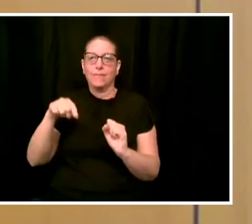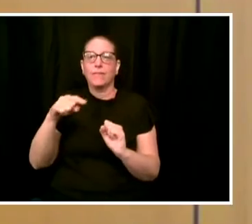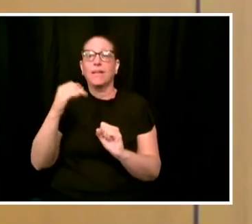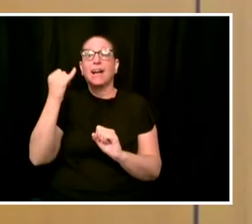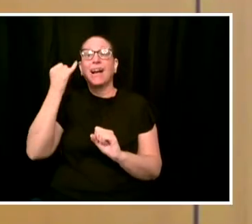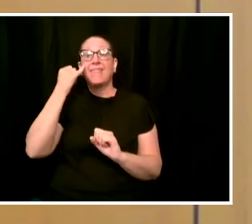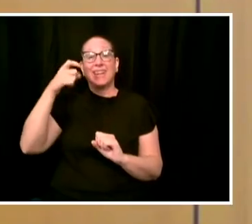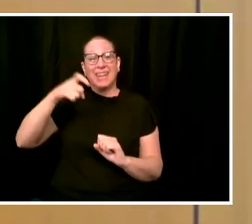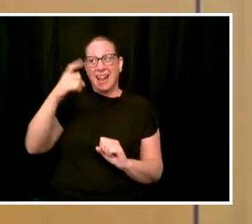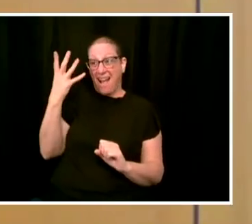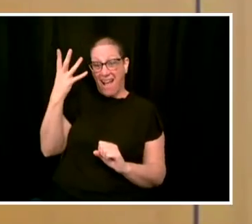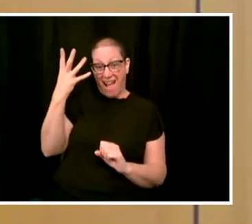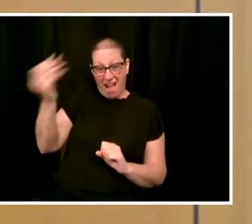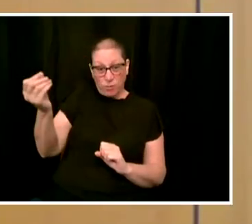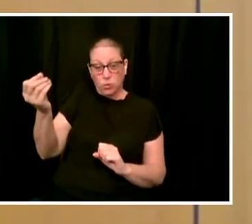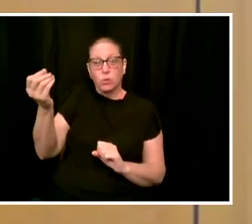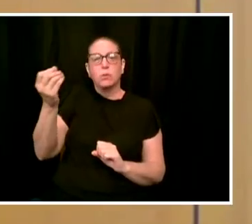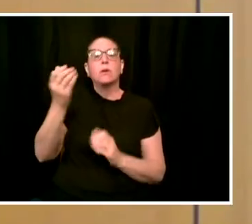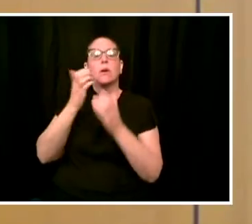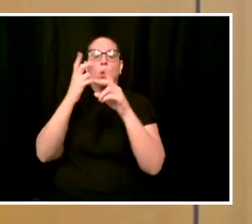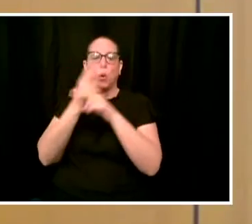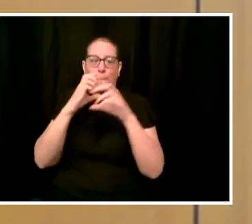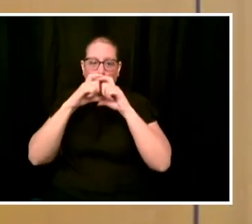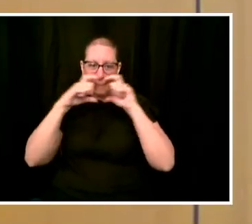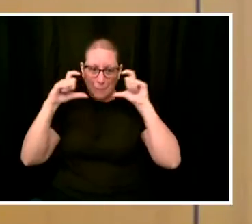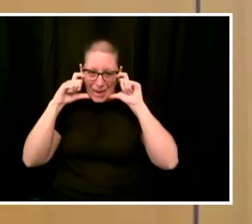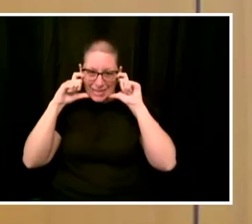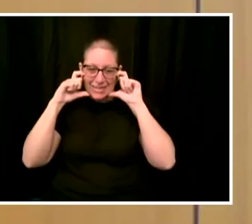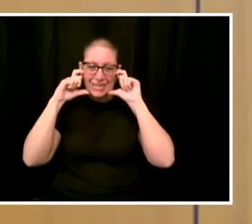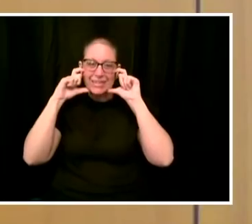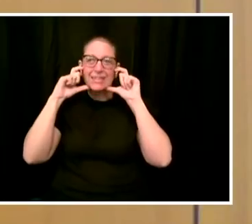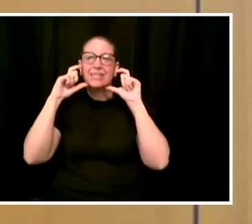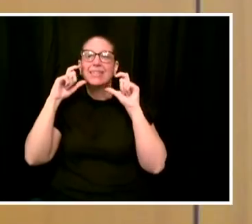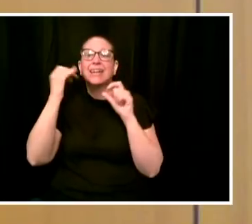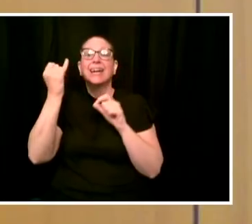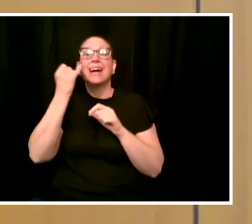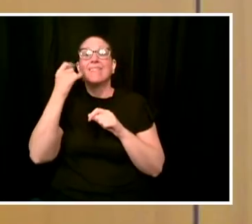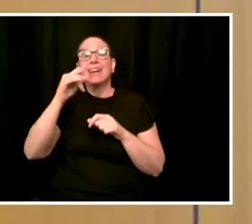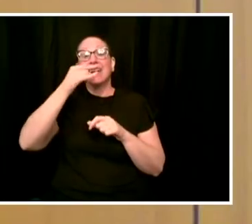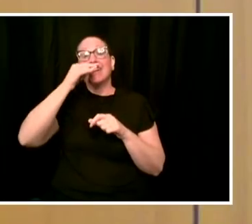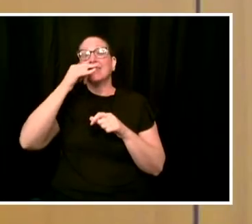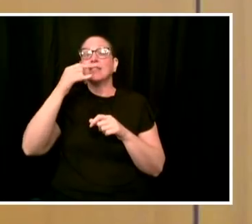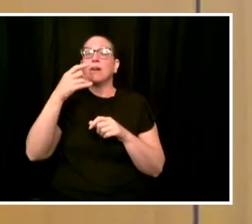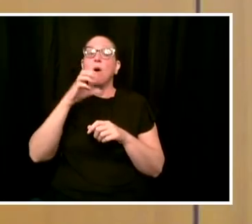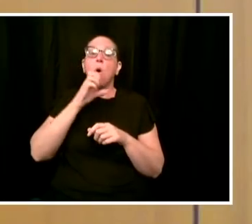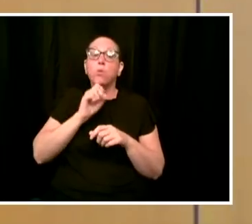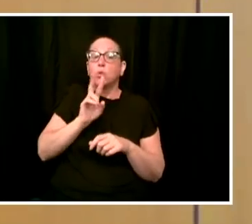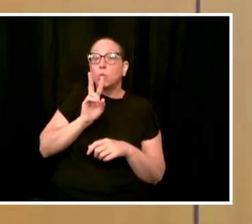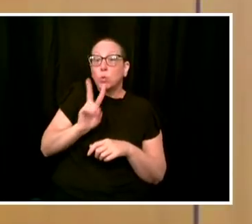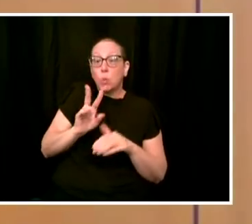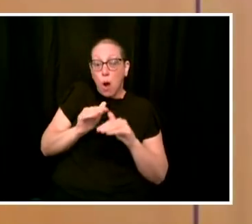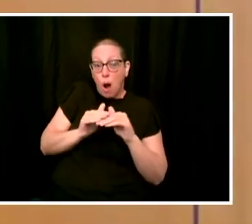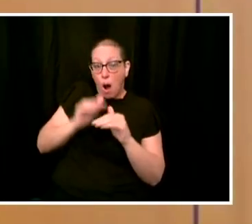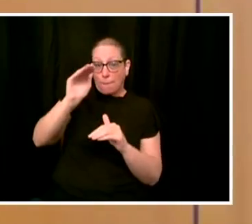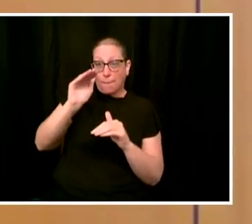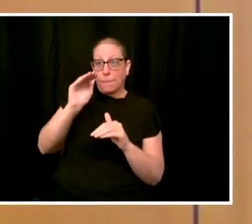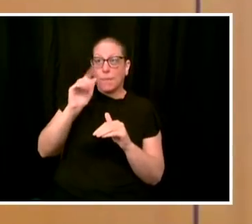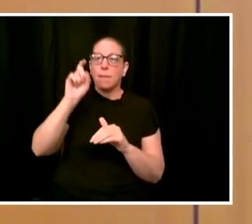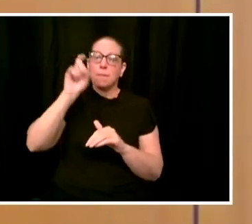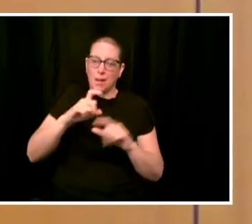SHLDOU EUS FACE COVERINGS. CHILDREN ABOV T LDI